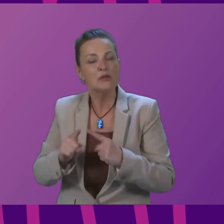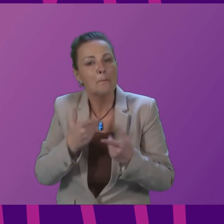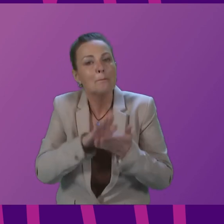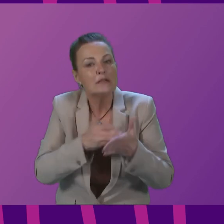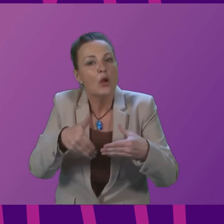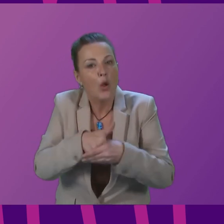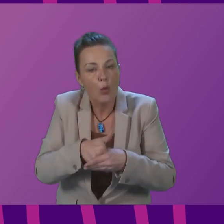and working.